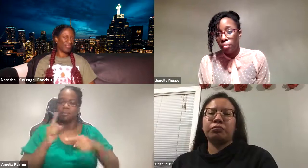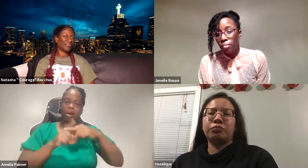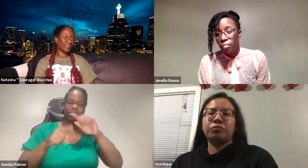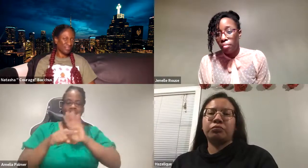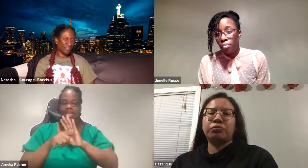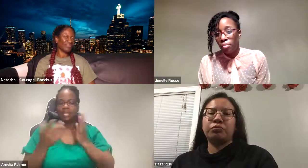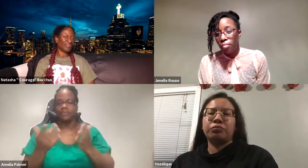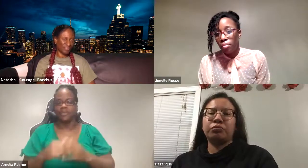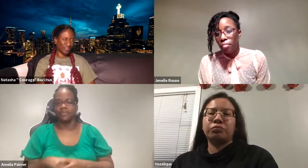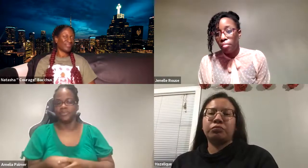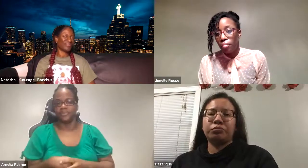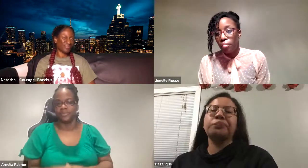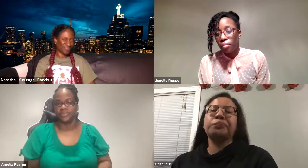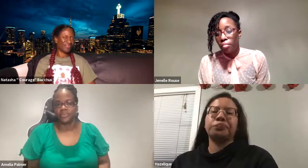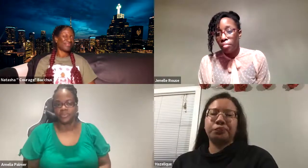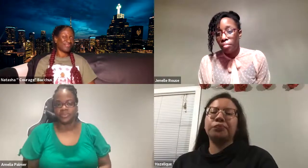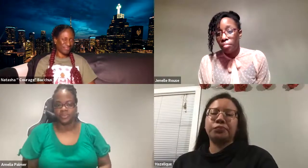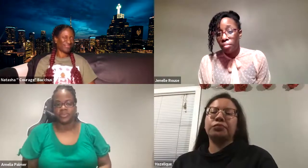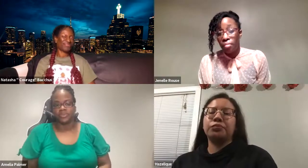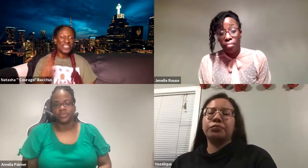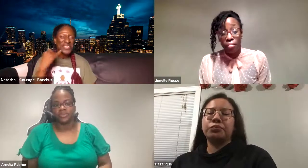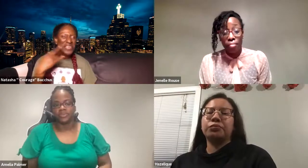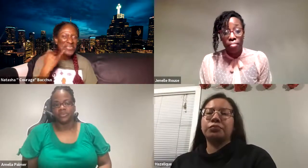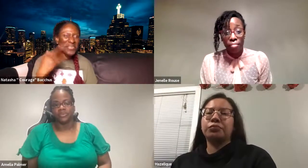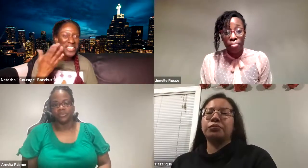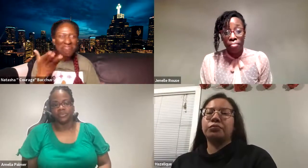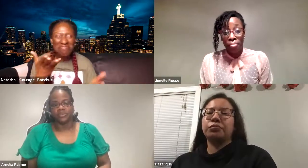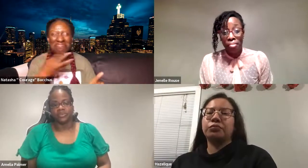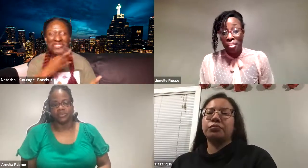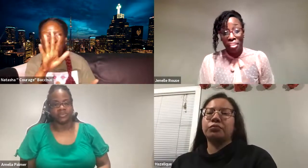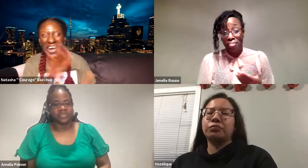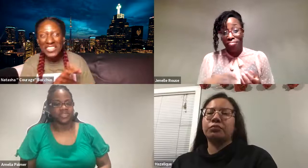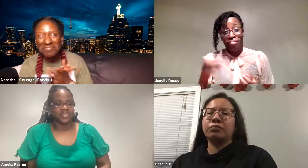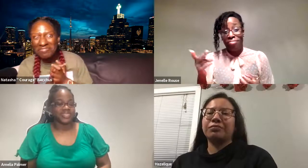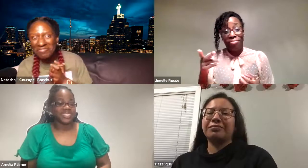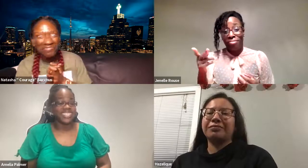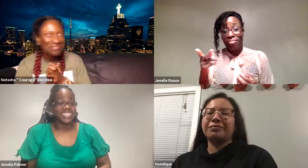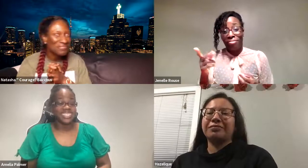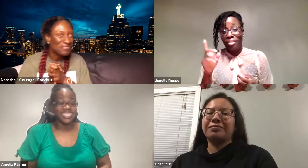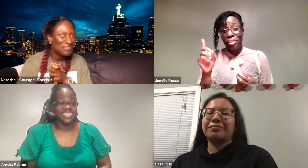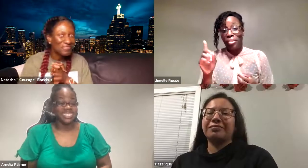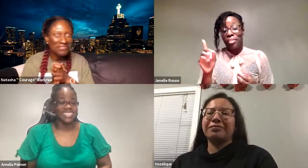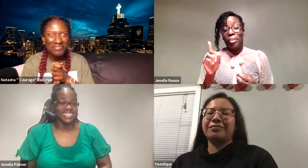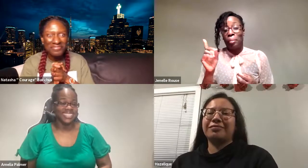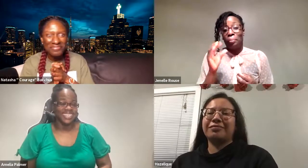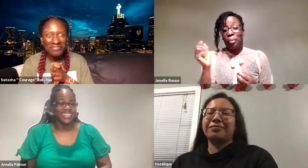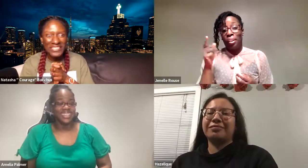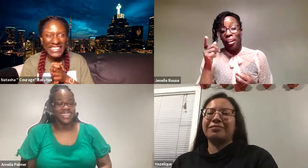criticized within the workplace. so again there are positives and negatives to the whole idea of contact language and code switching - janelle do you have anything